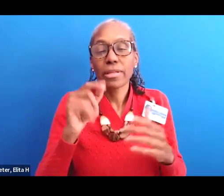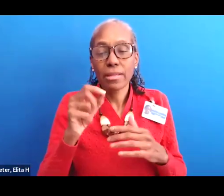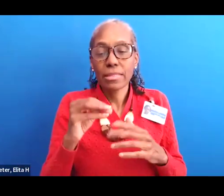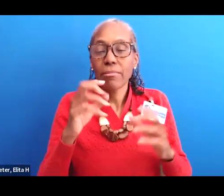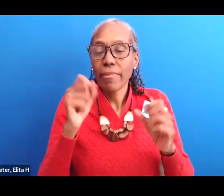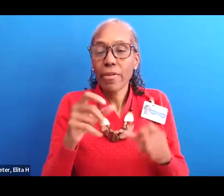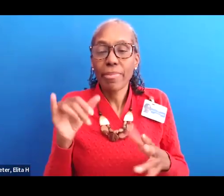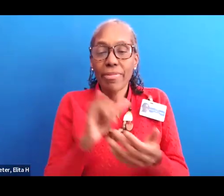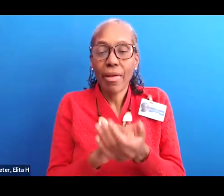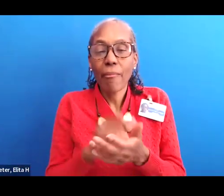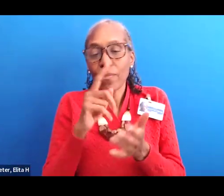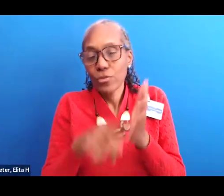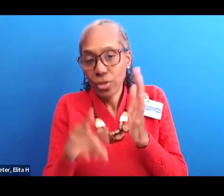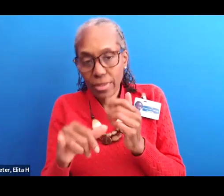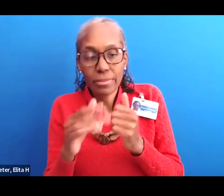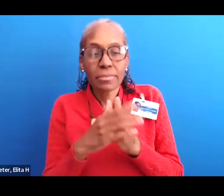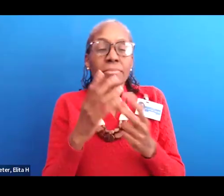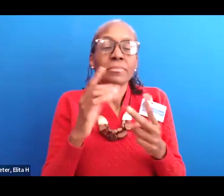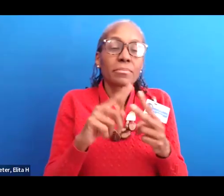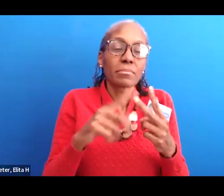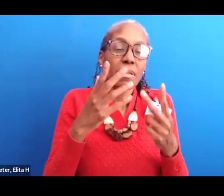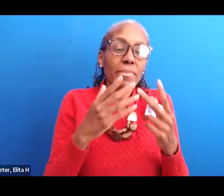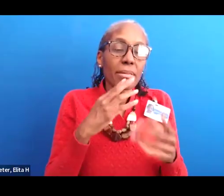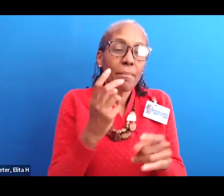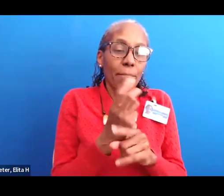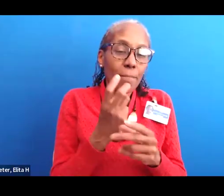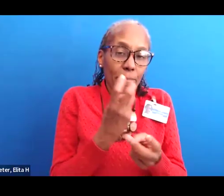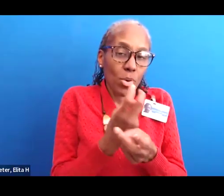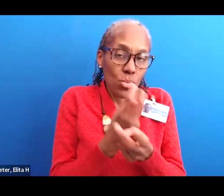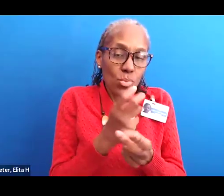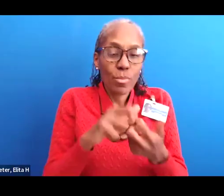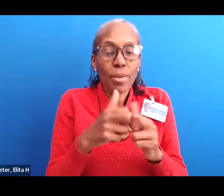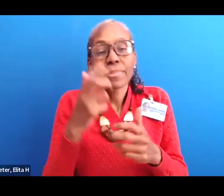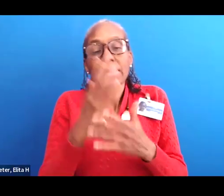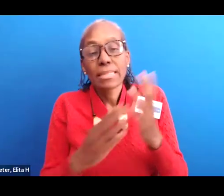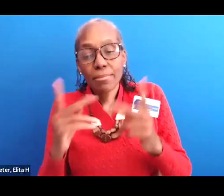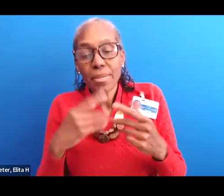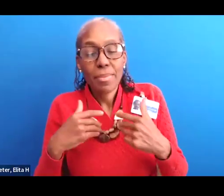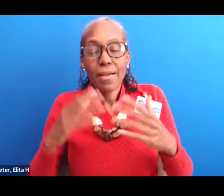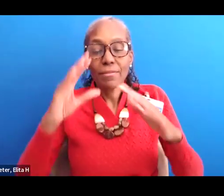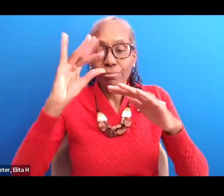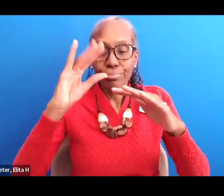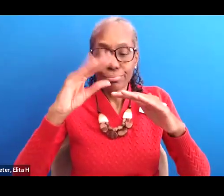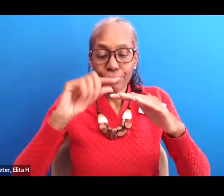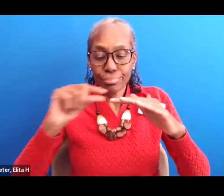so you need to check into that. It might be a bone problem. Sometimes people have sediment because they have a urinary tract